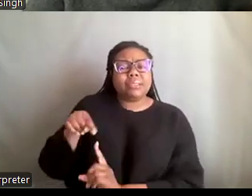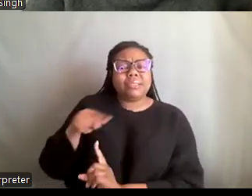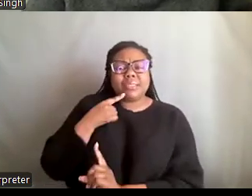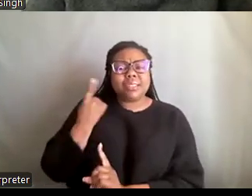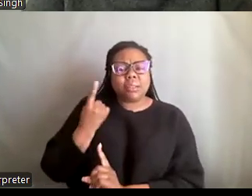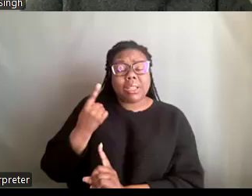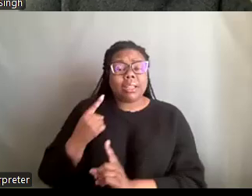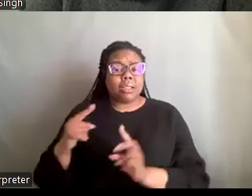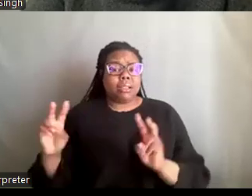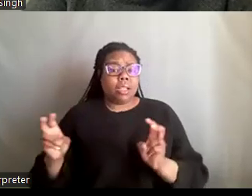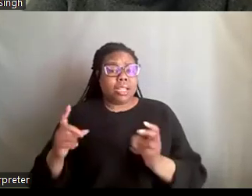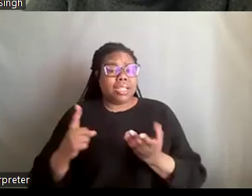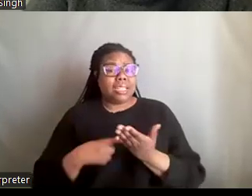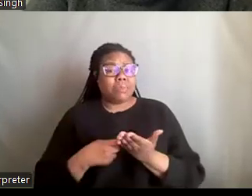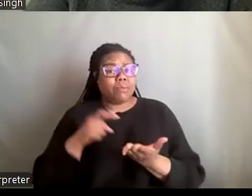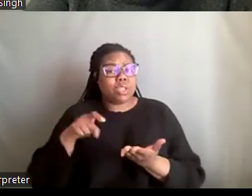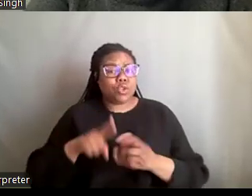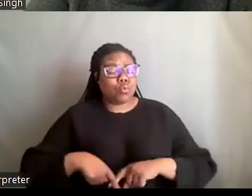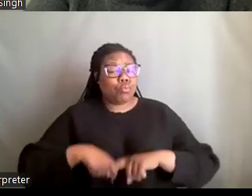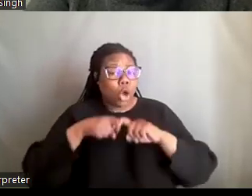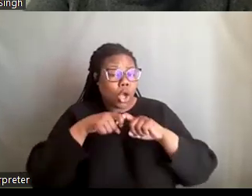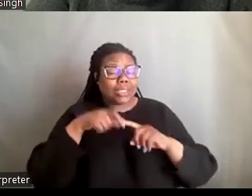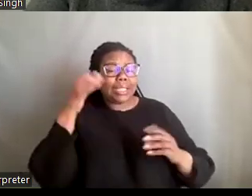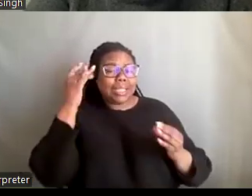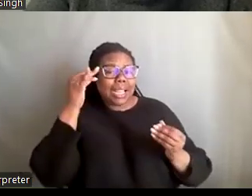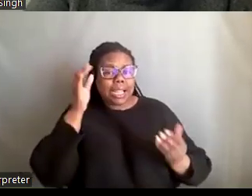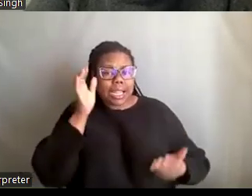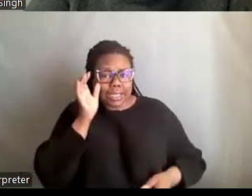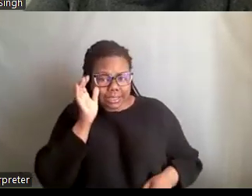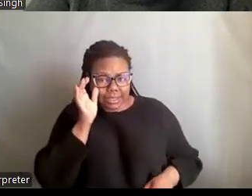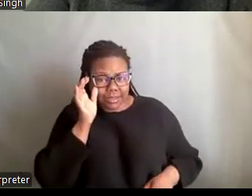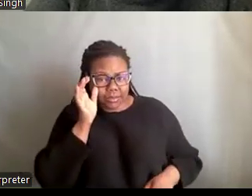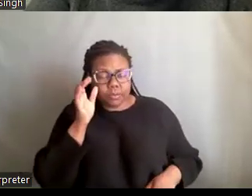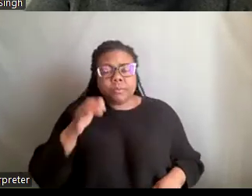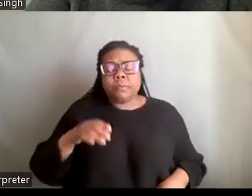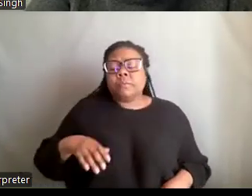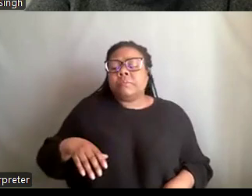much, Dom. This is Jessica. I appreciate somebody in the chat said something about sometimes you have to pause